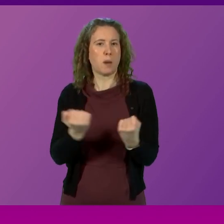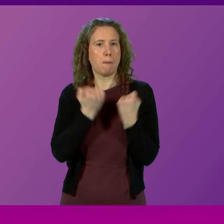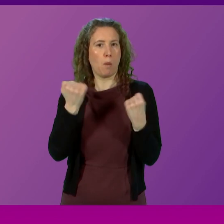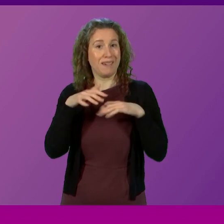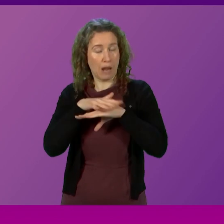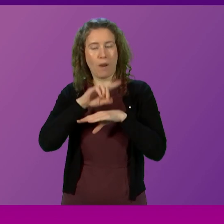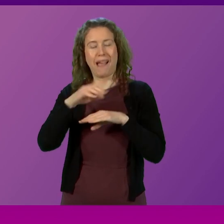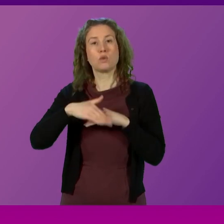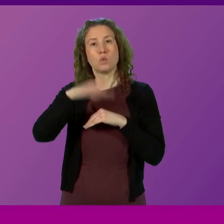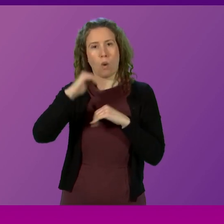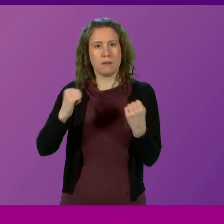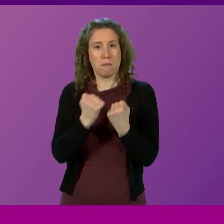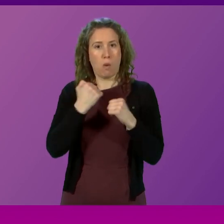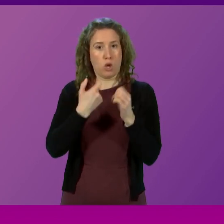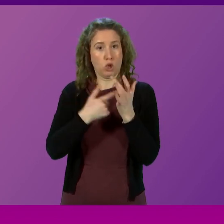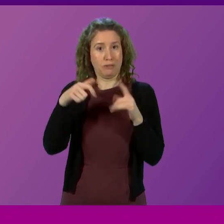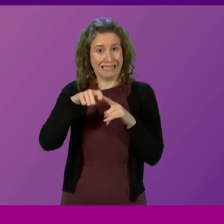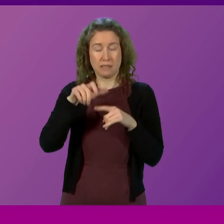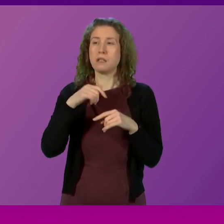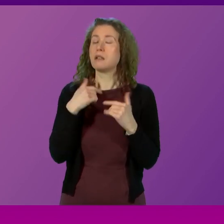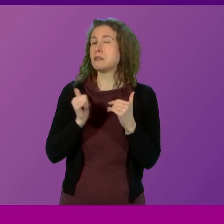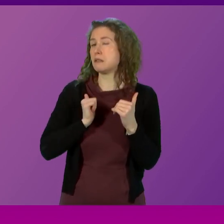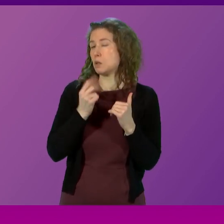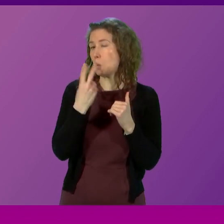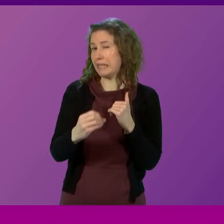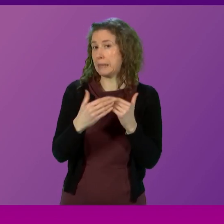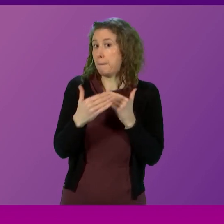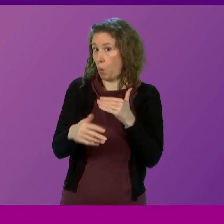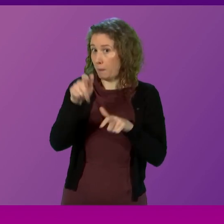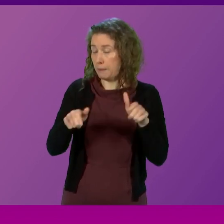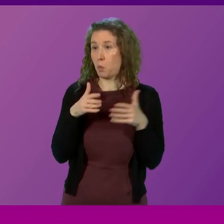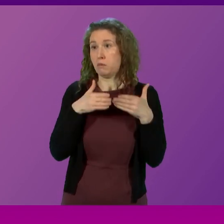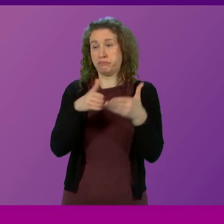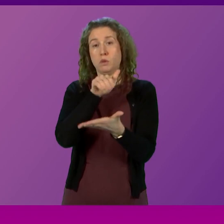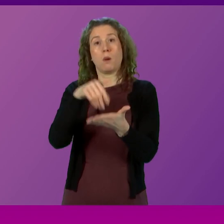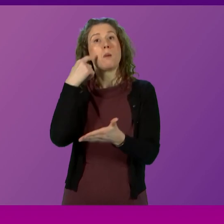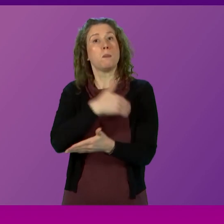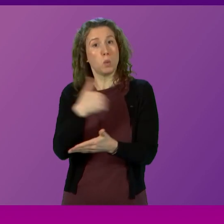and approximately 20 further field staff will arrive by ferry tomorrow morning, which will